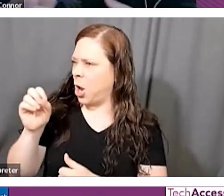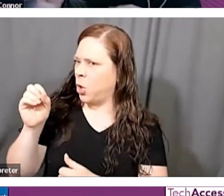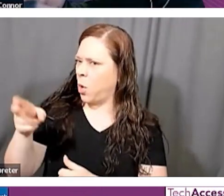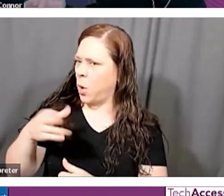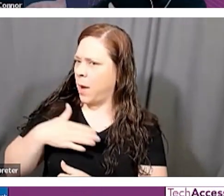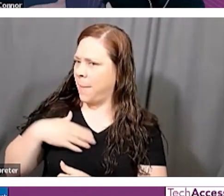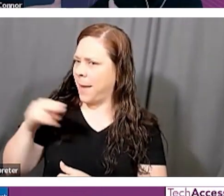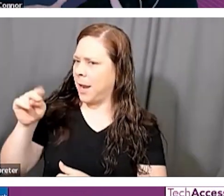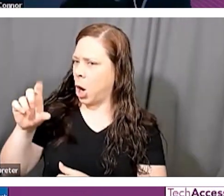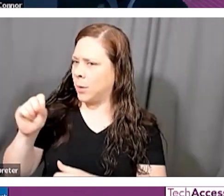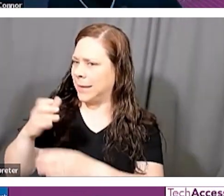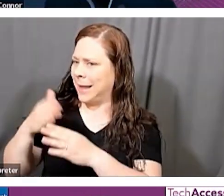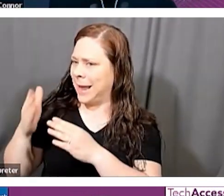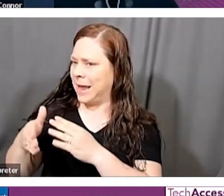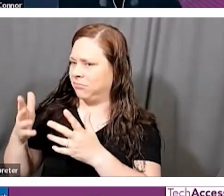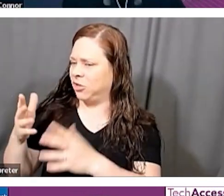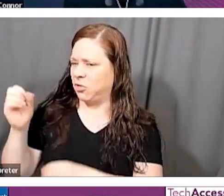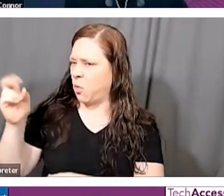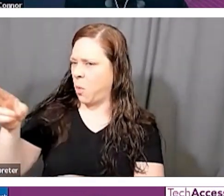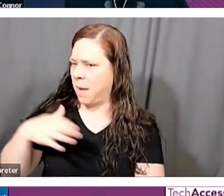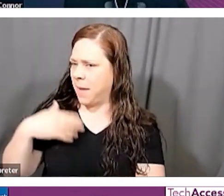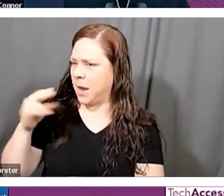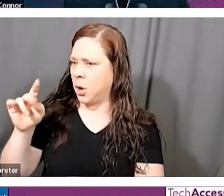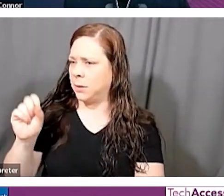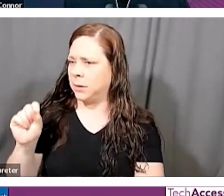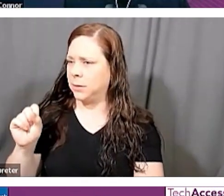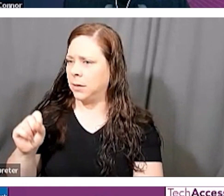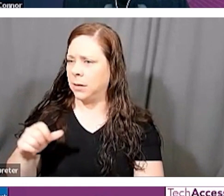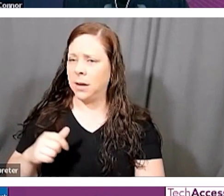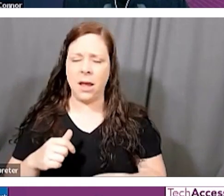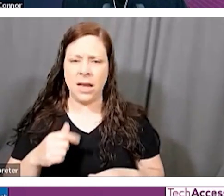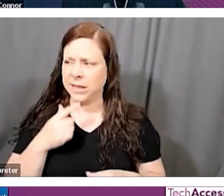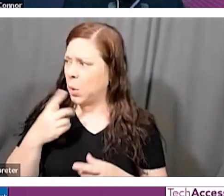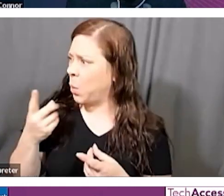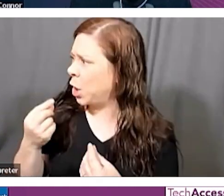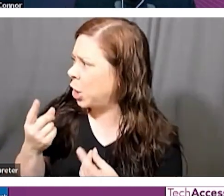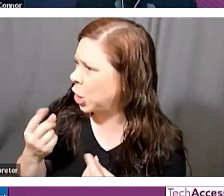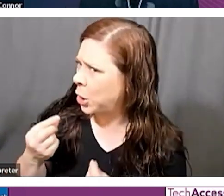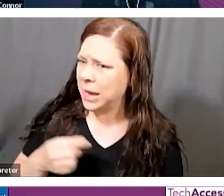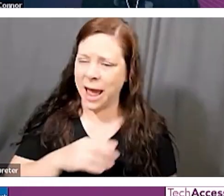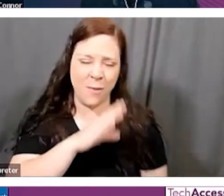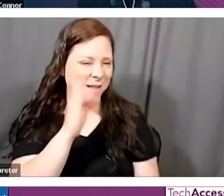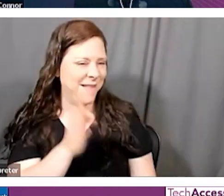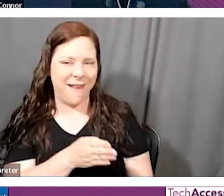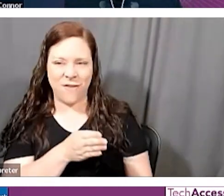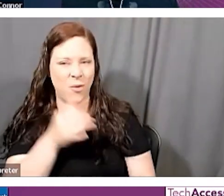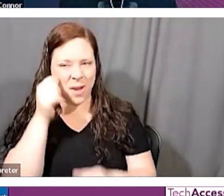"You don't know what you're doing." And she said, "Look, I'm never gonna read 'em anyway. All I really need are these key concepts.